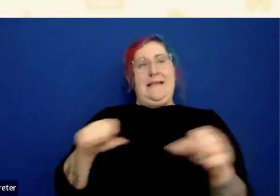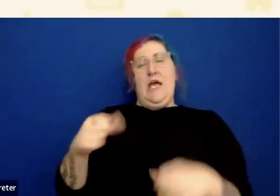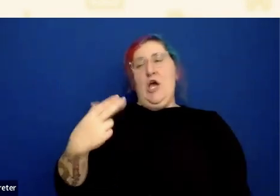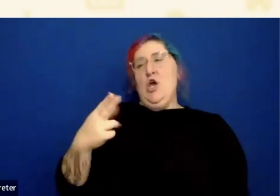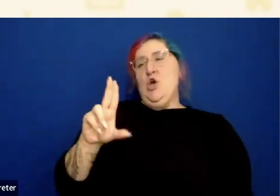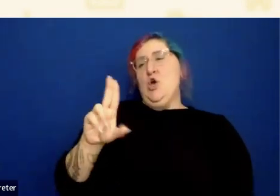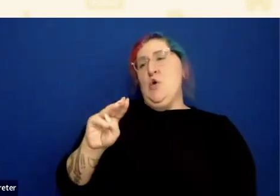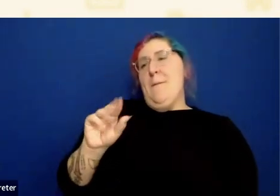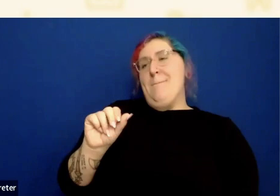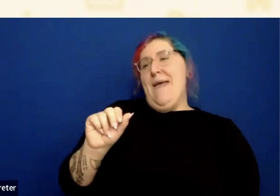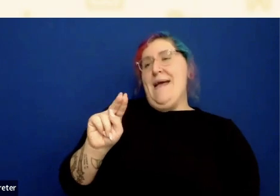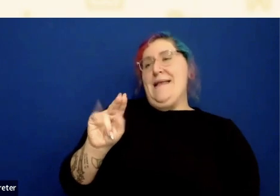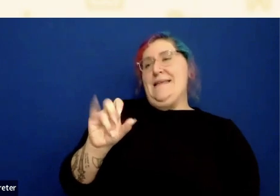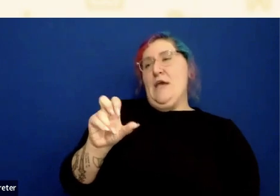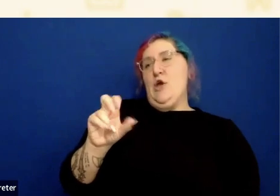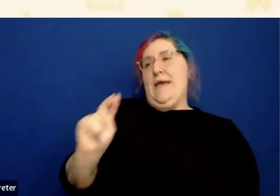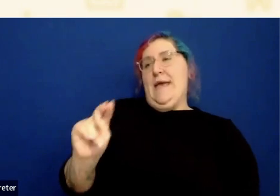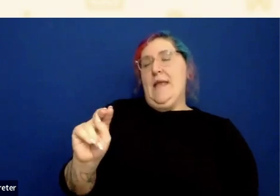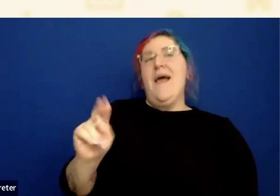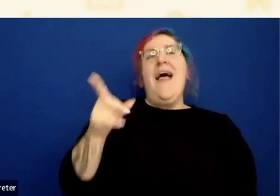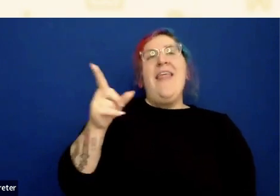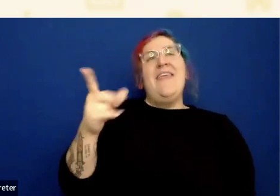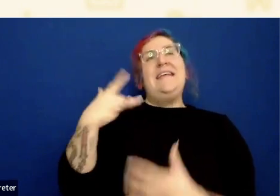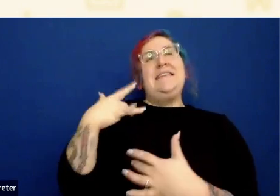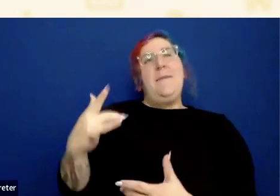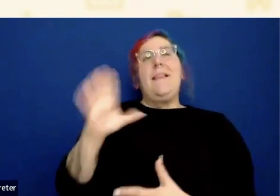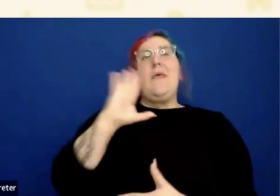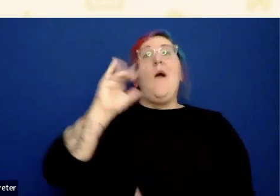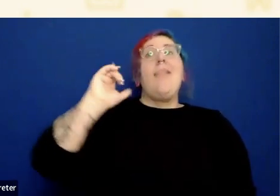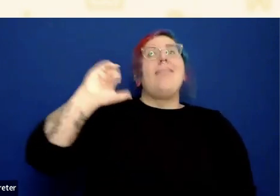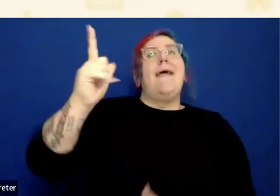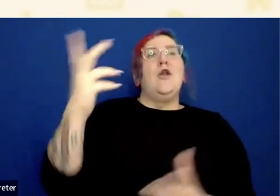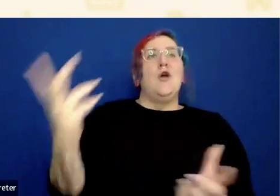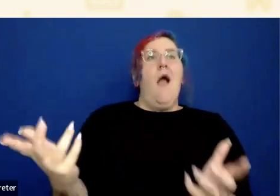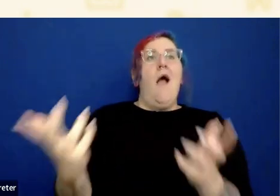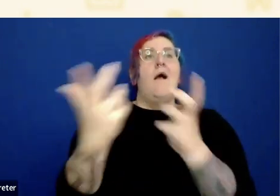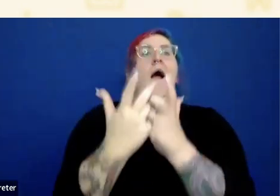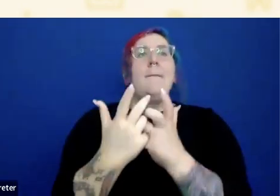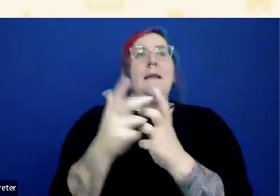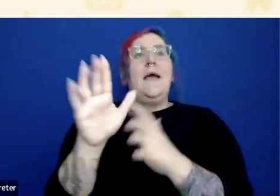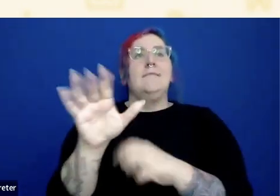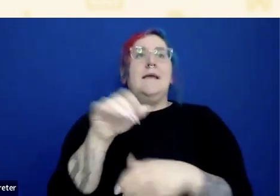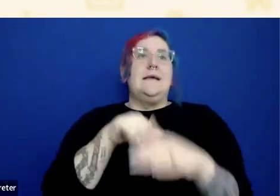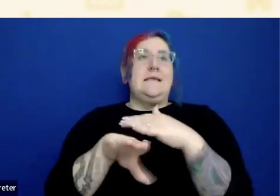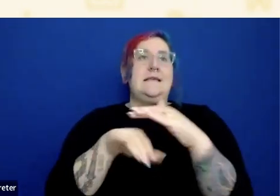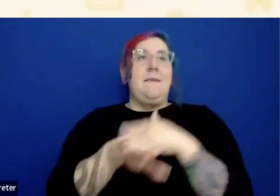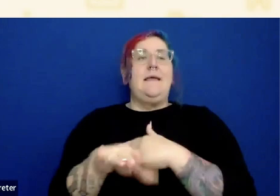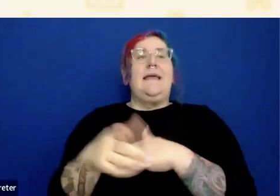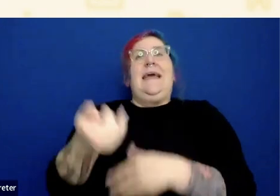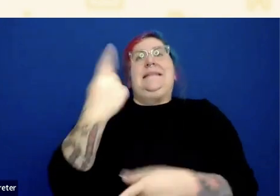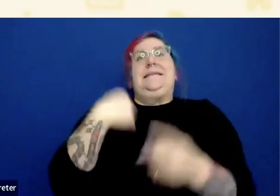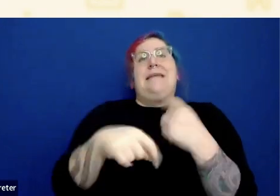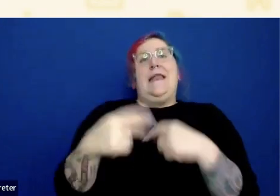throughout the product life cycle. So I think he's looking about, how can you change that? How can you get good strategies for that? Yes.